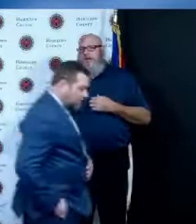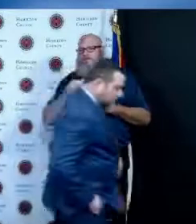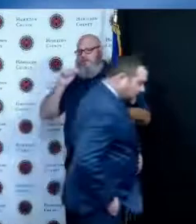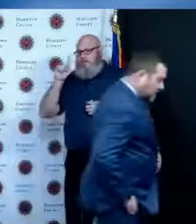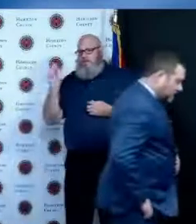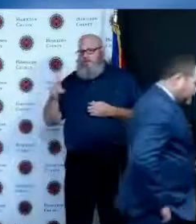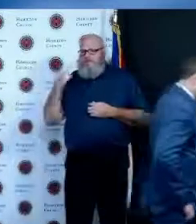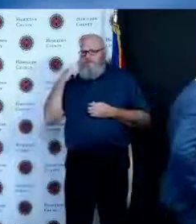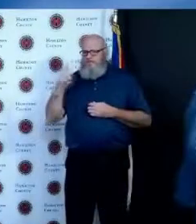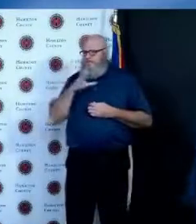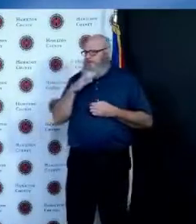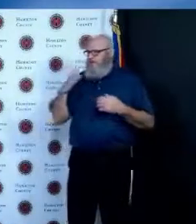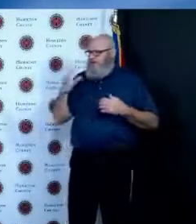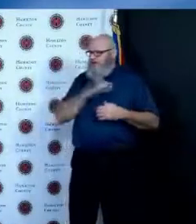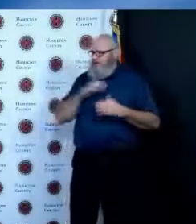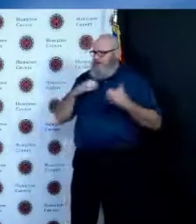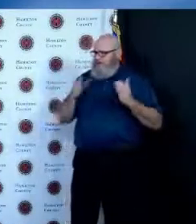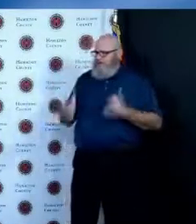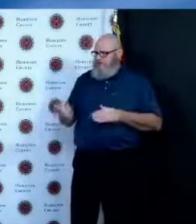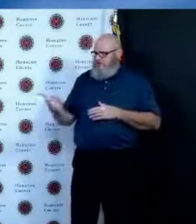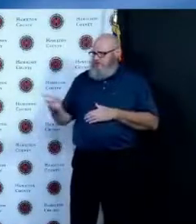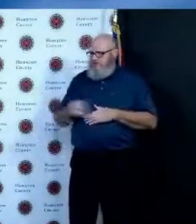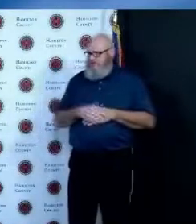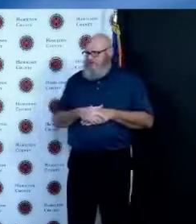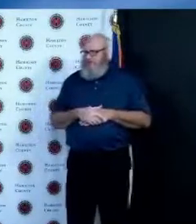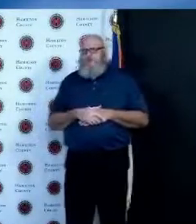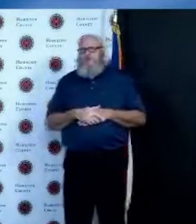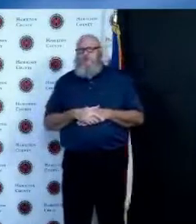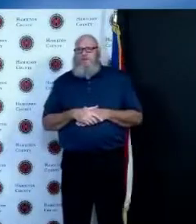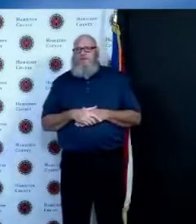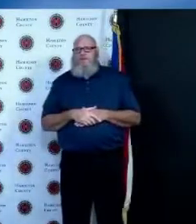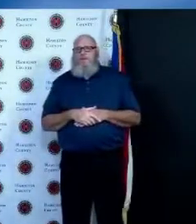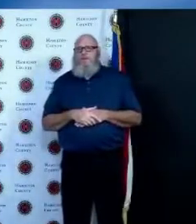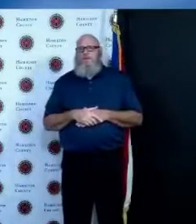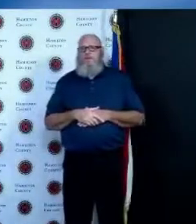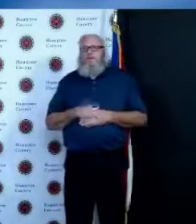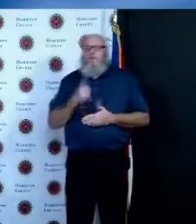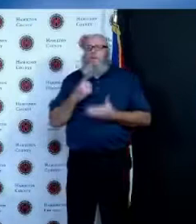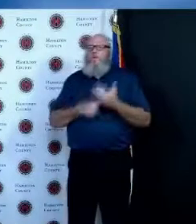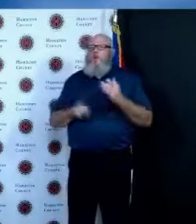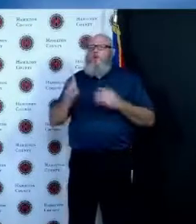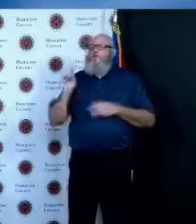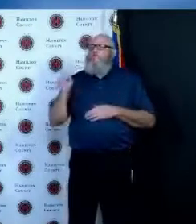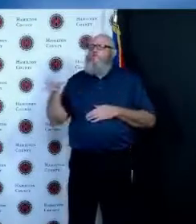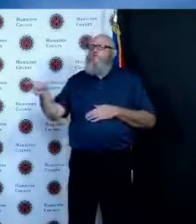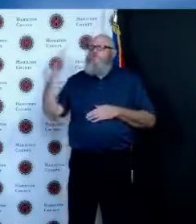you know what we we might know about this access and and the hotline and